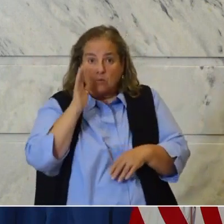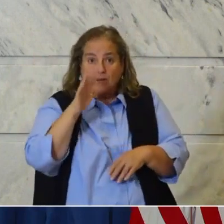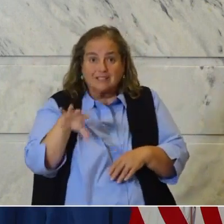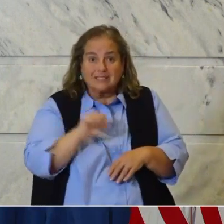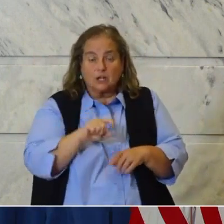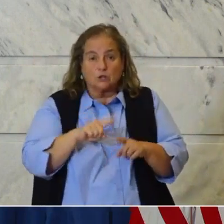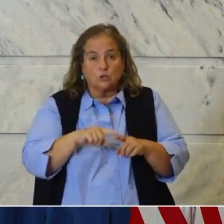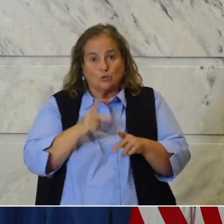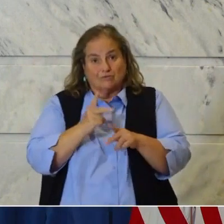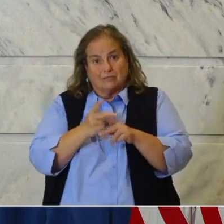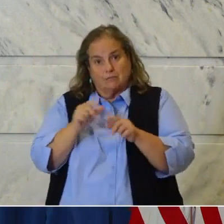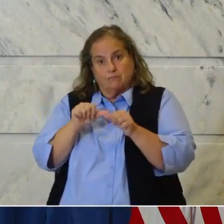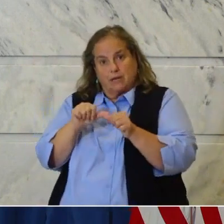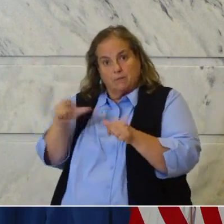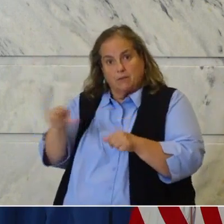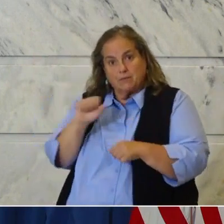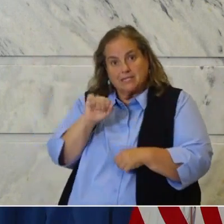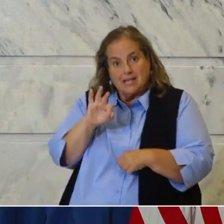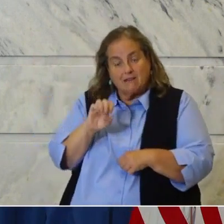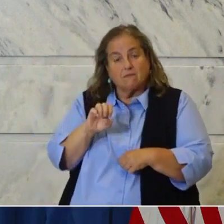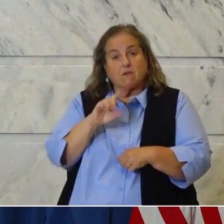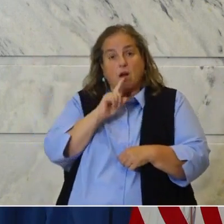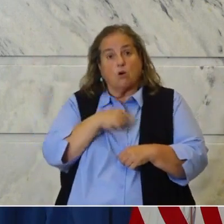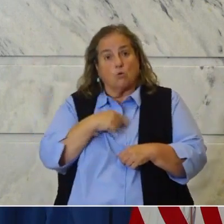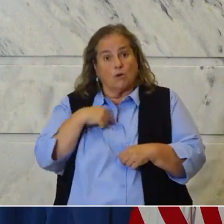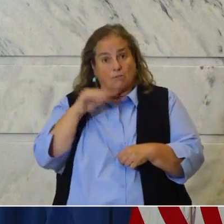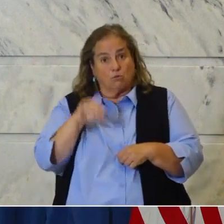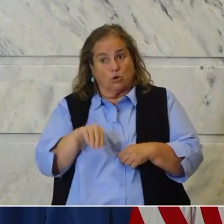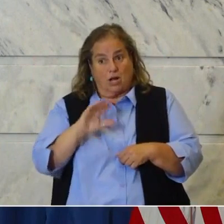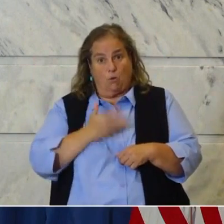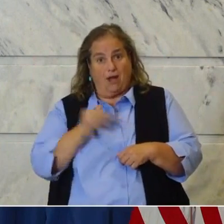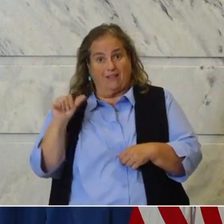Keep them safe. Are we putting them first, Dr Stack?